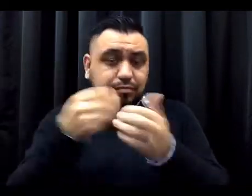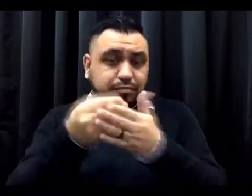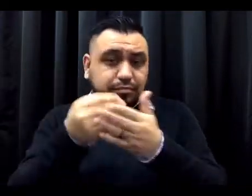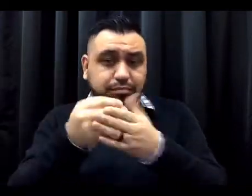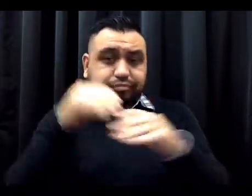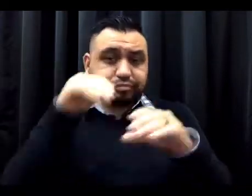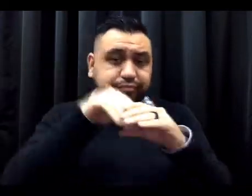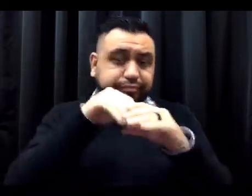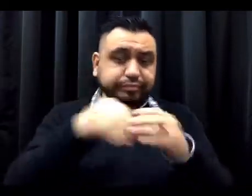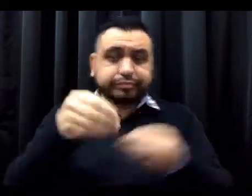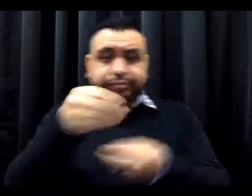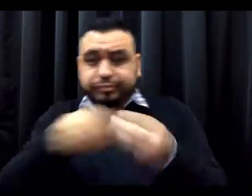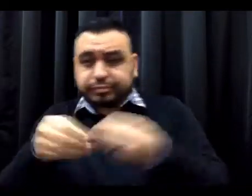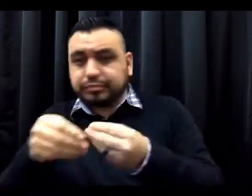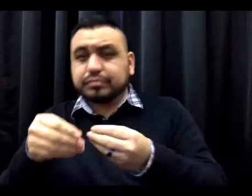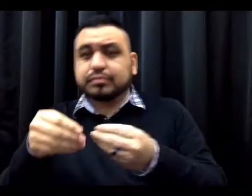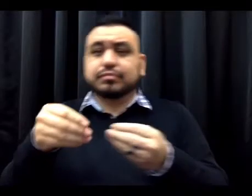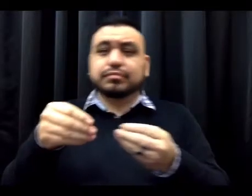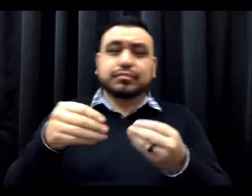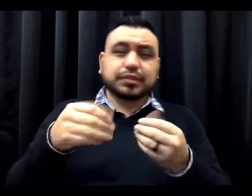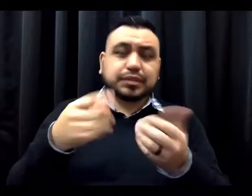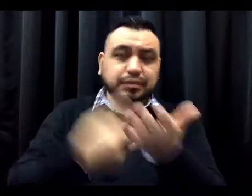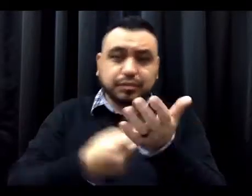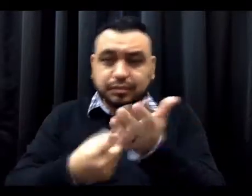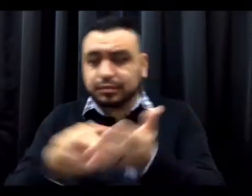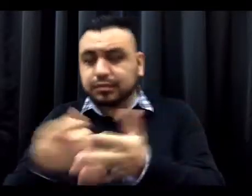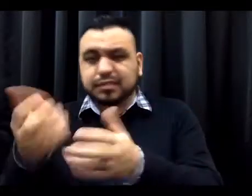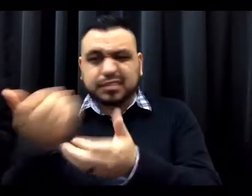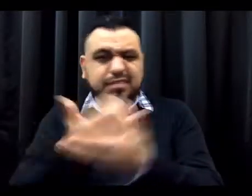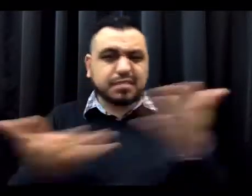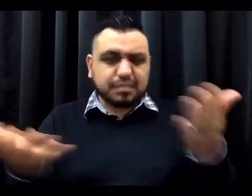... it would be good for you to know about saving money - anything associated with finances